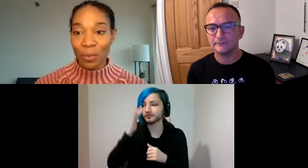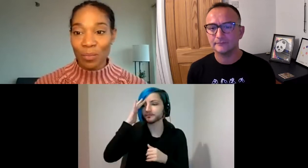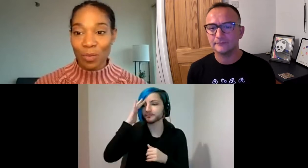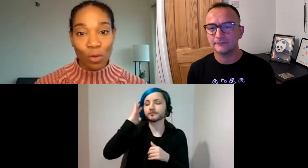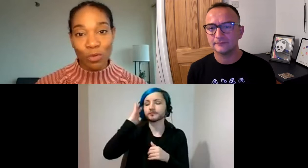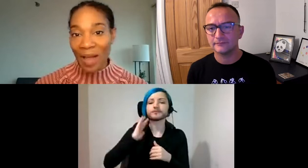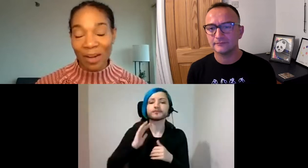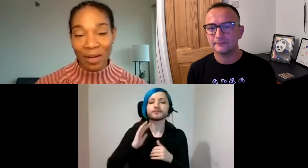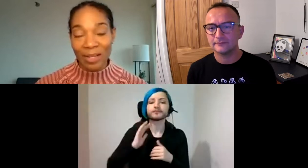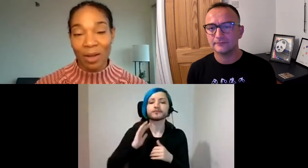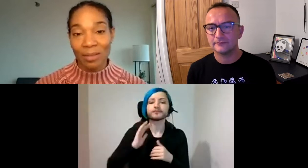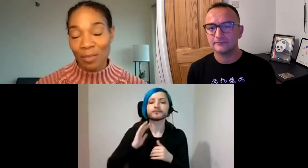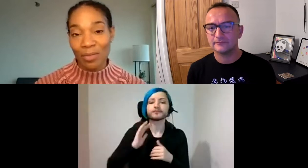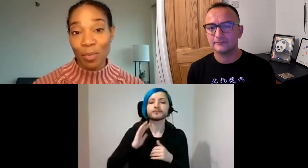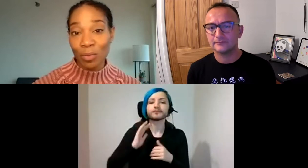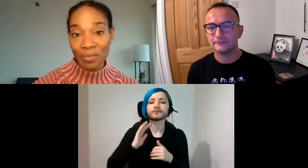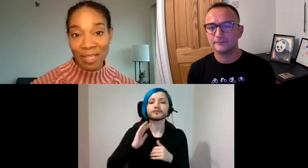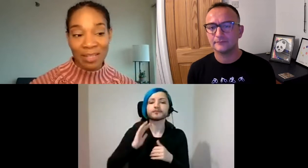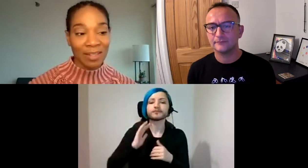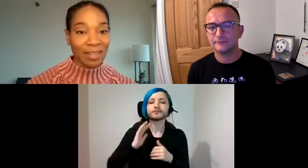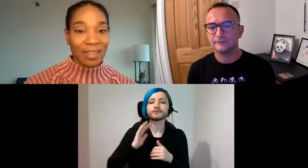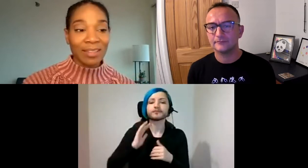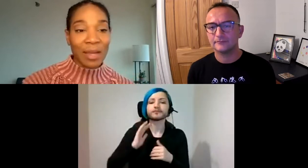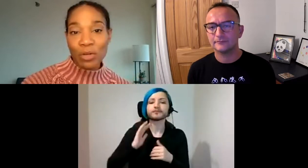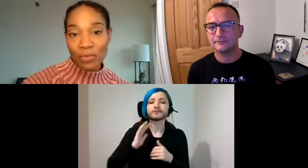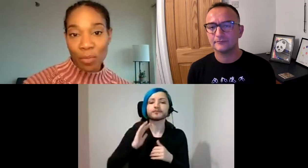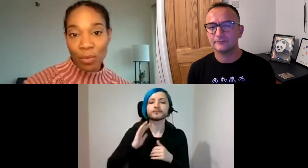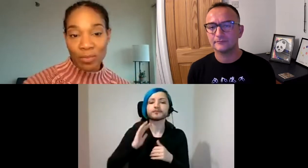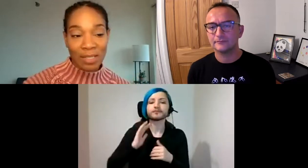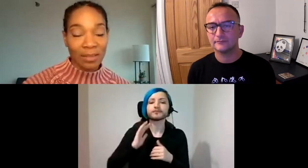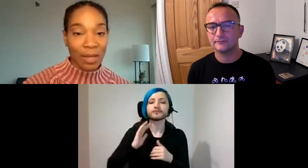the black gay community and that language the language